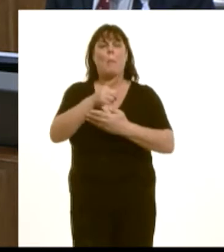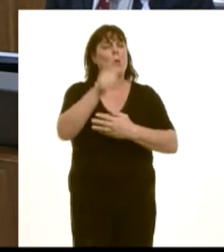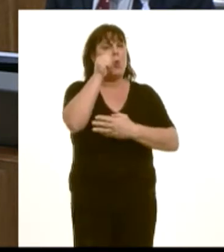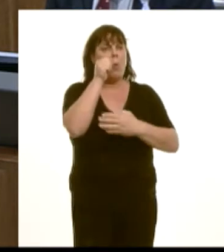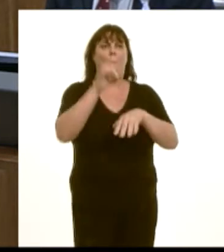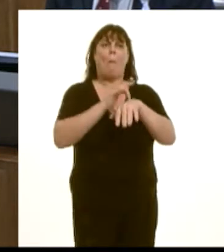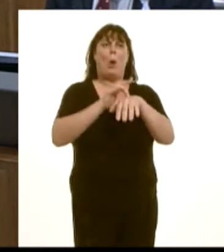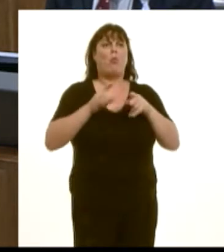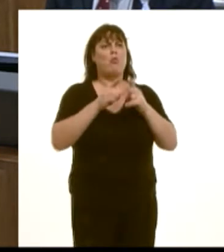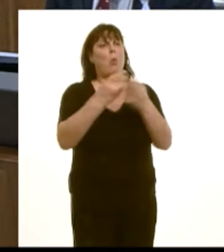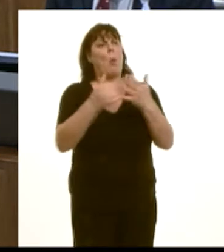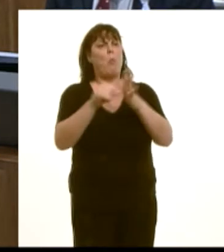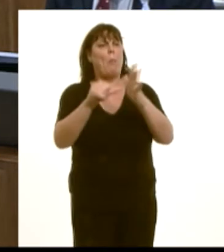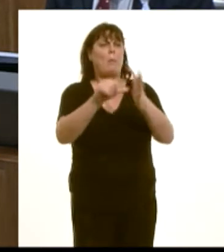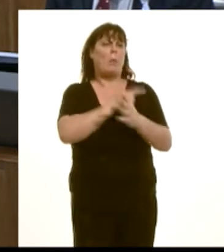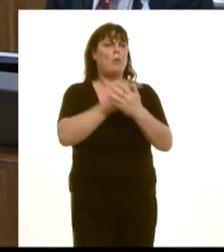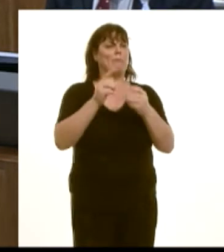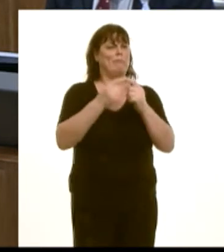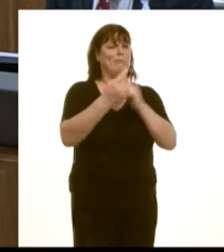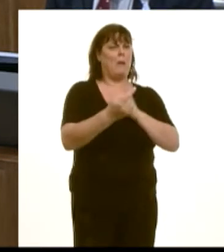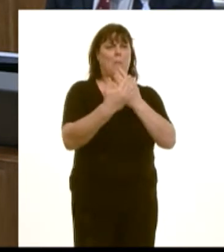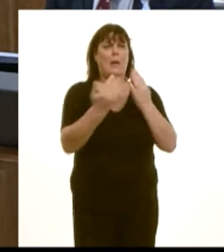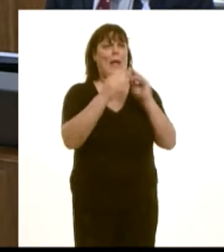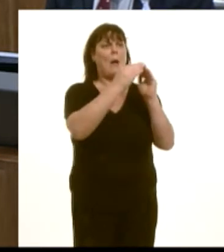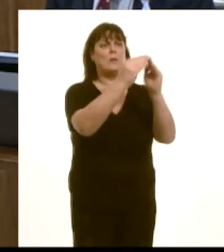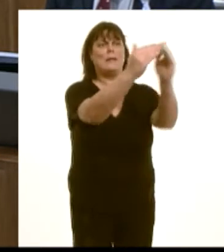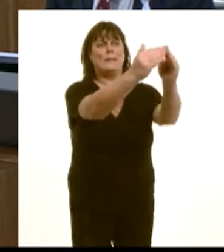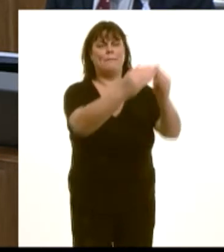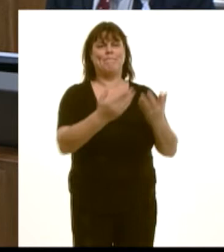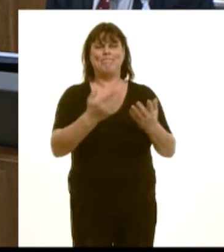goes past many houses. There are no easy answers to this; what is important is that the consultation